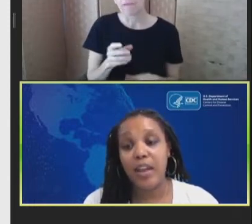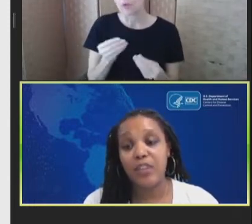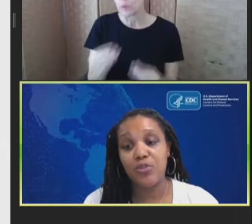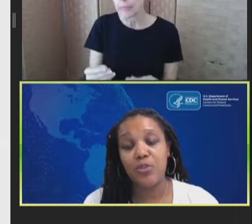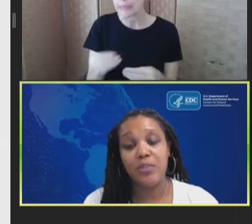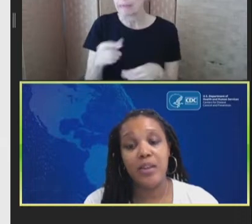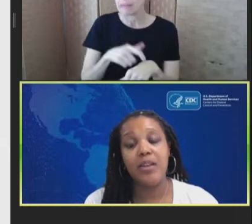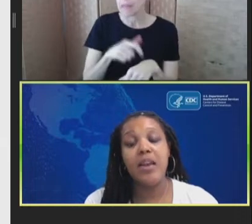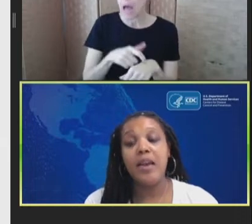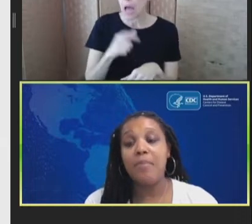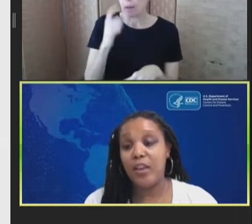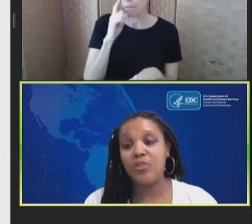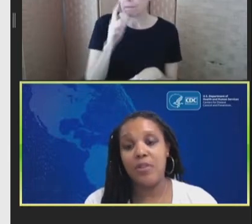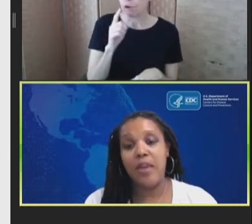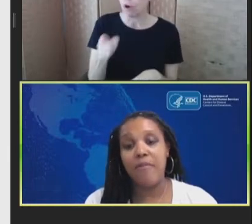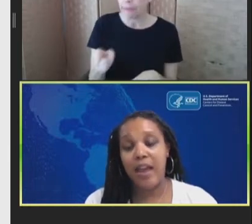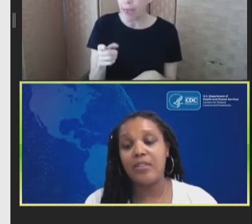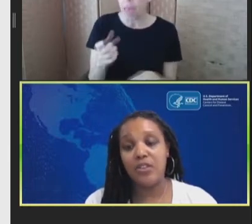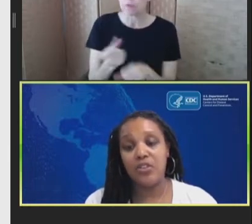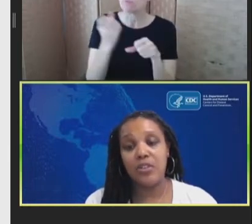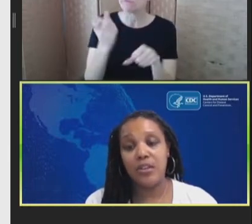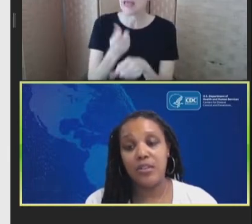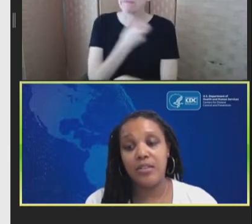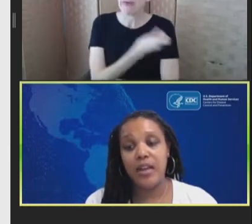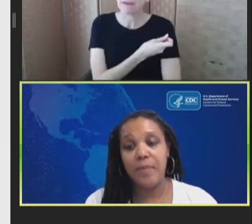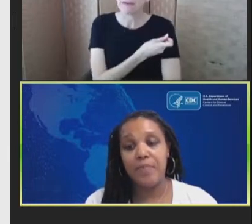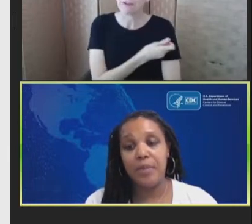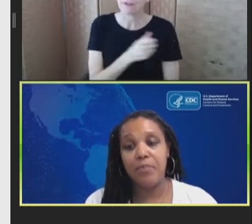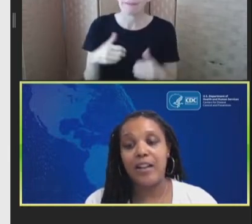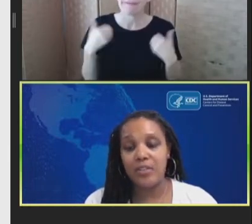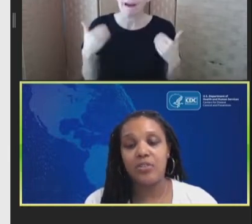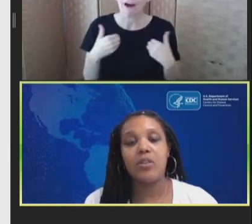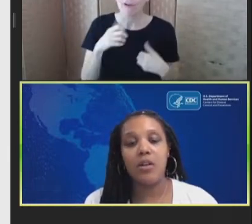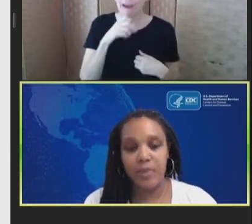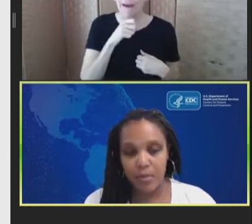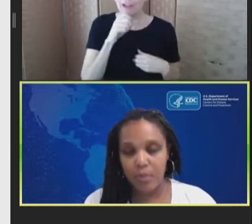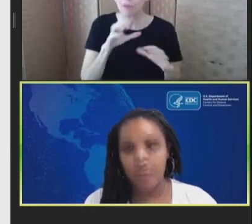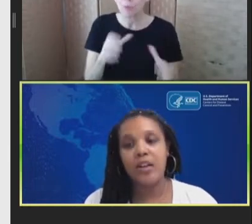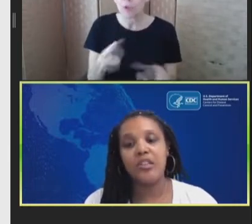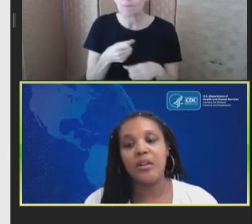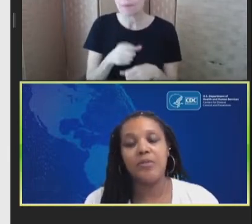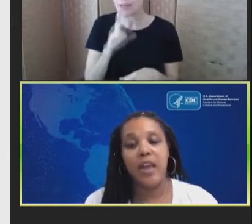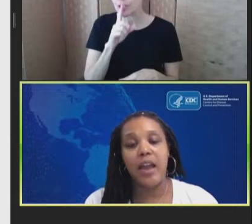age groups and making sure that that vaccination is -- practices are becoming more customary for